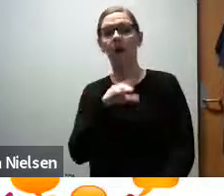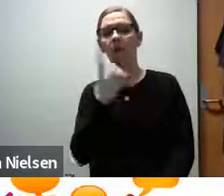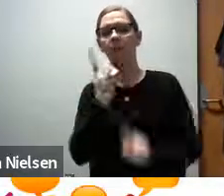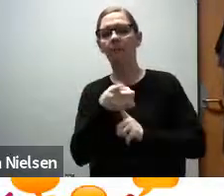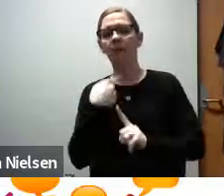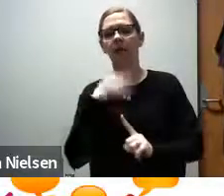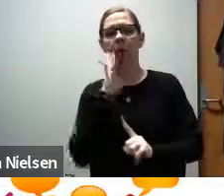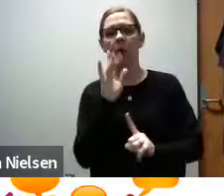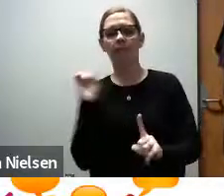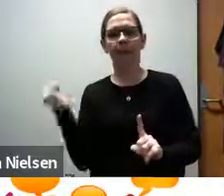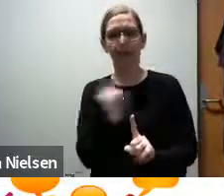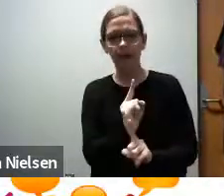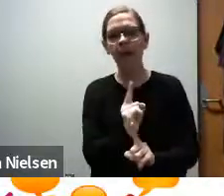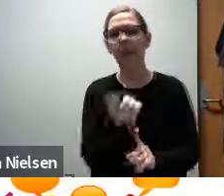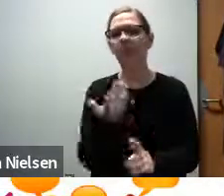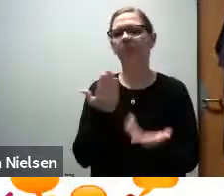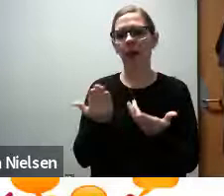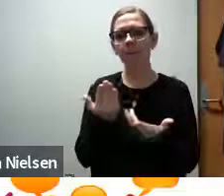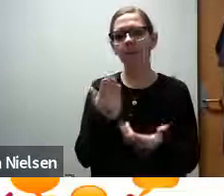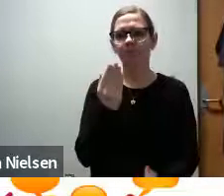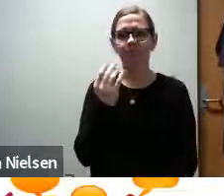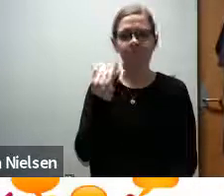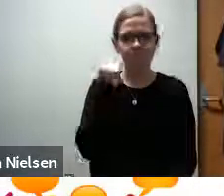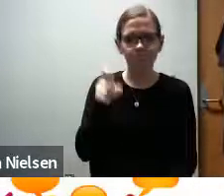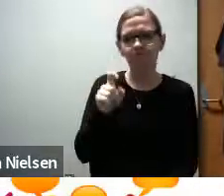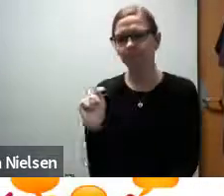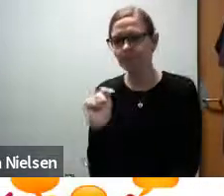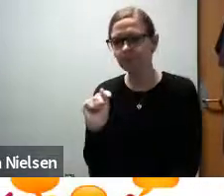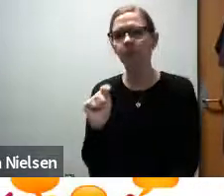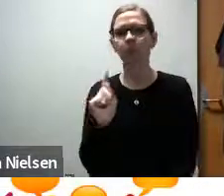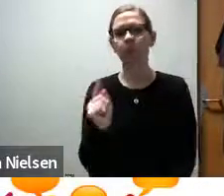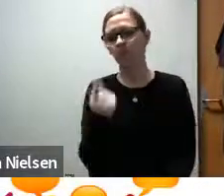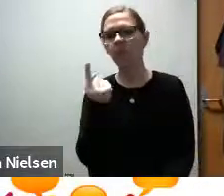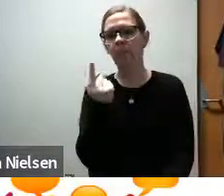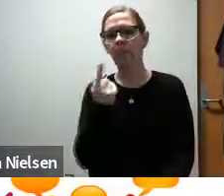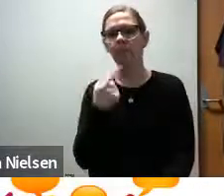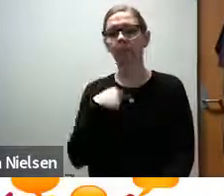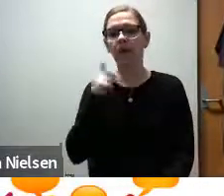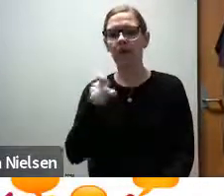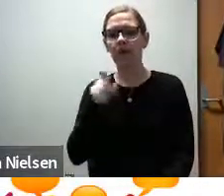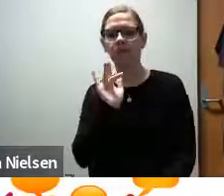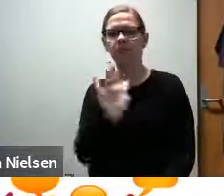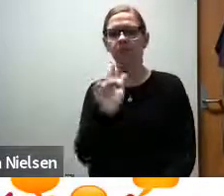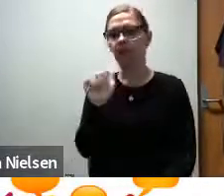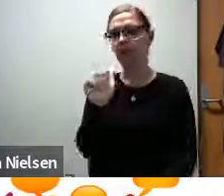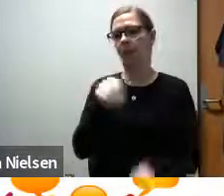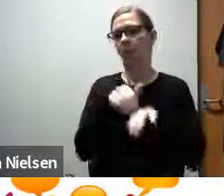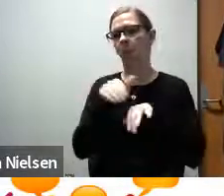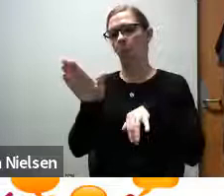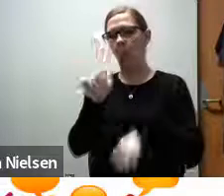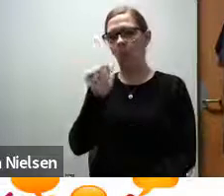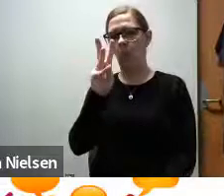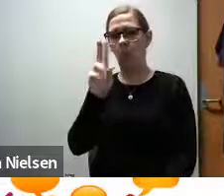Maybe they had to get into the restroom, but they need to be away or maybe they've been called to the office so that you know that they're not there.